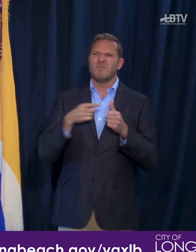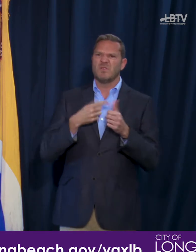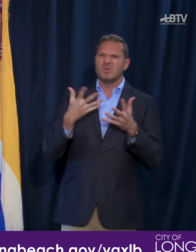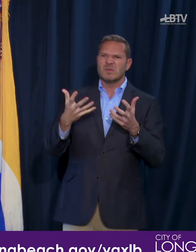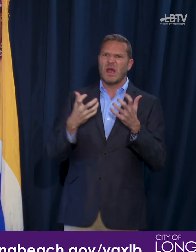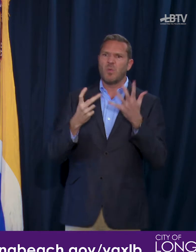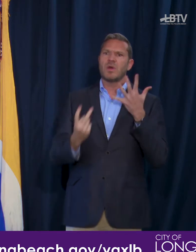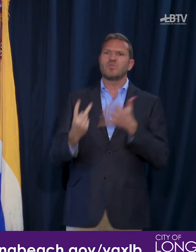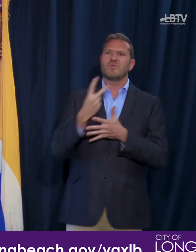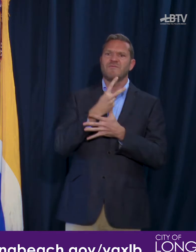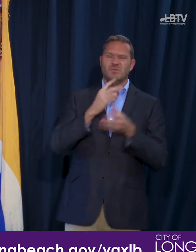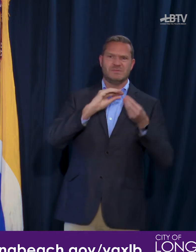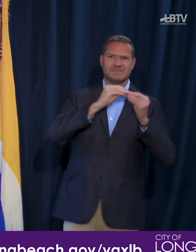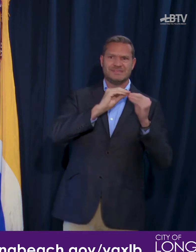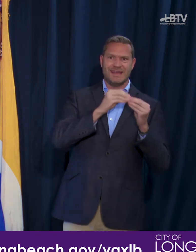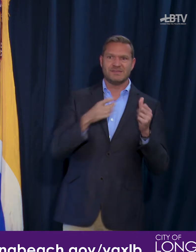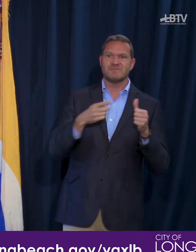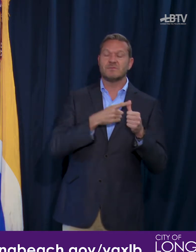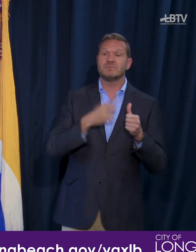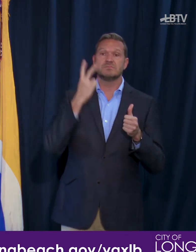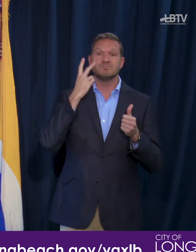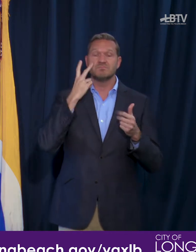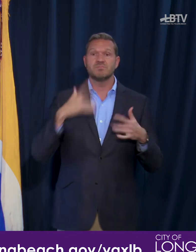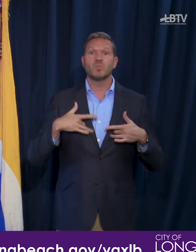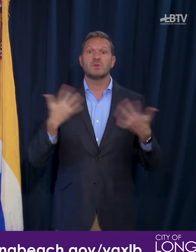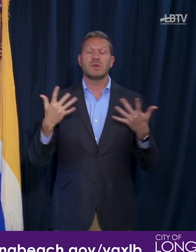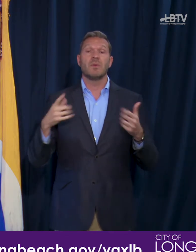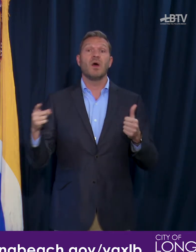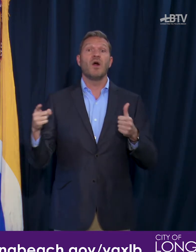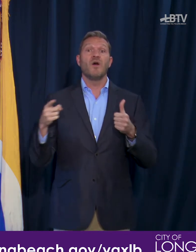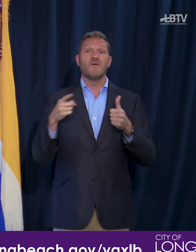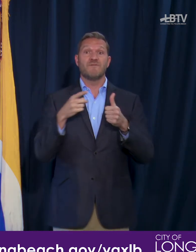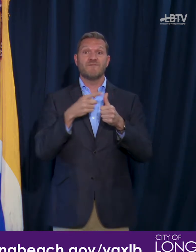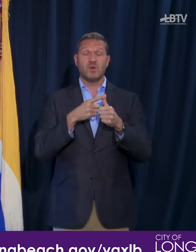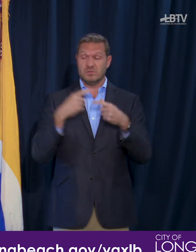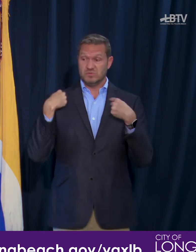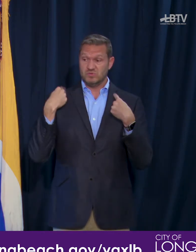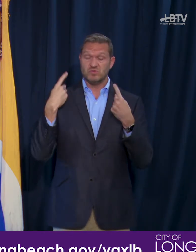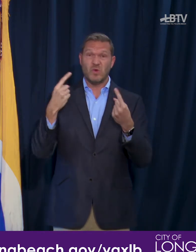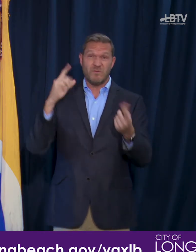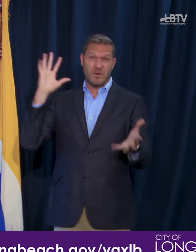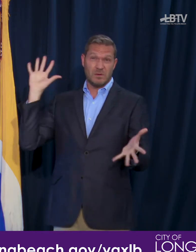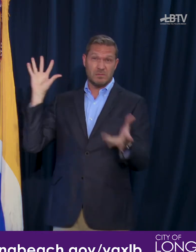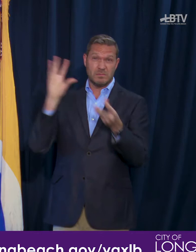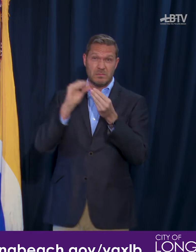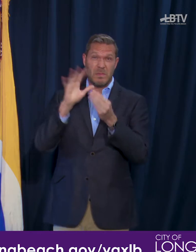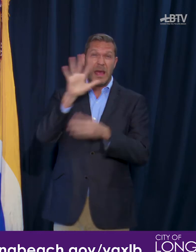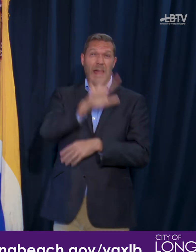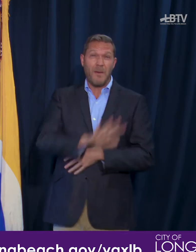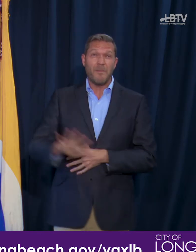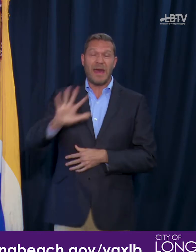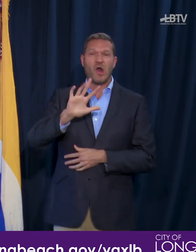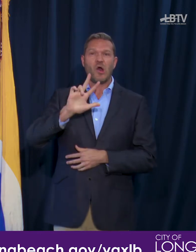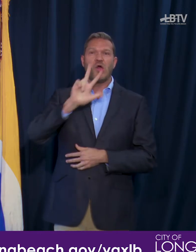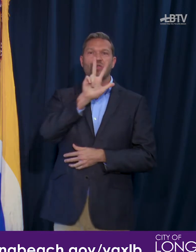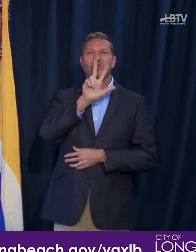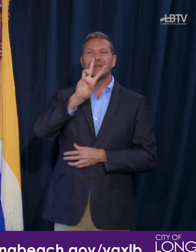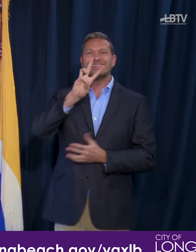First, folks should know that we've given almost 36,000 doses of vaccine across Long